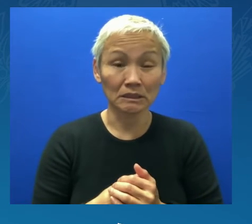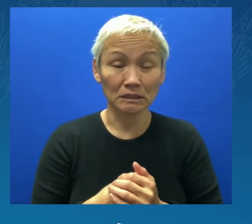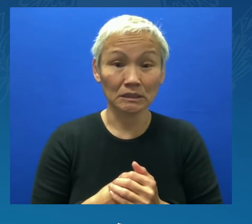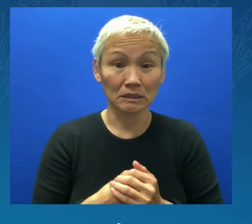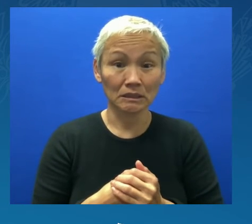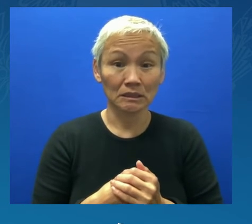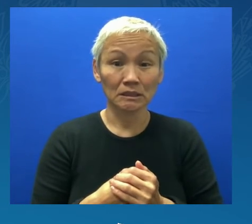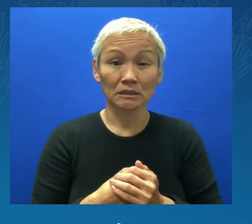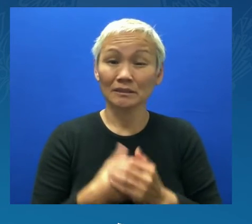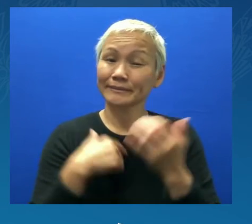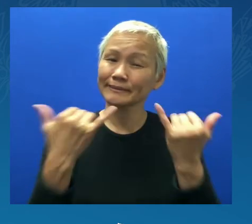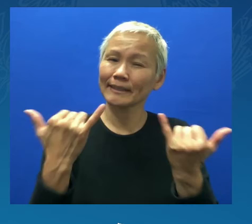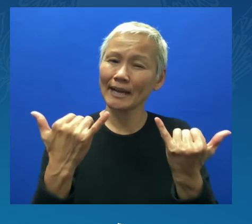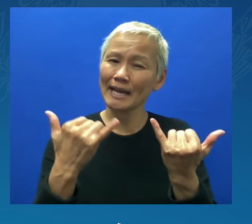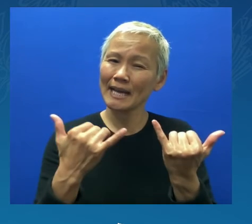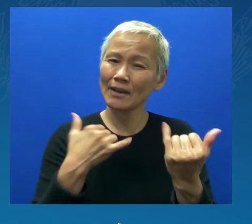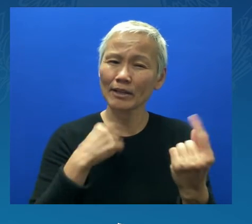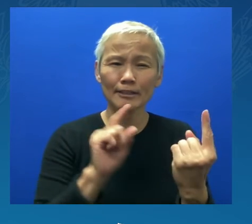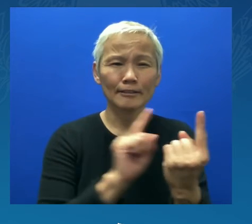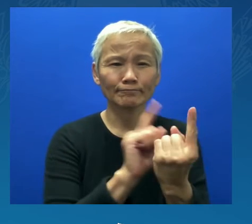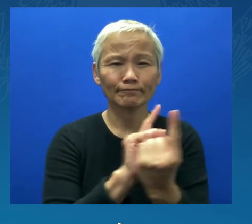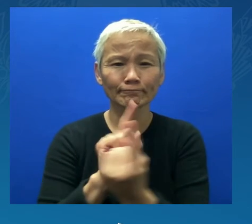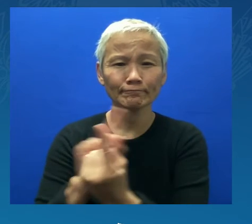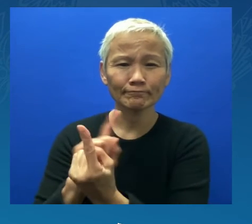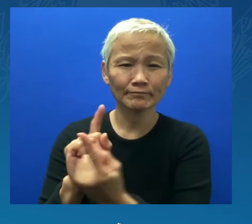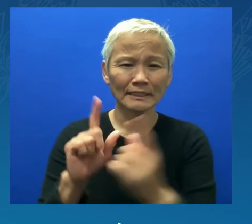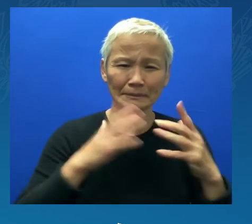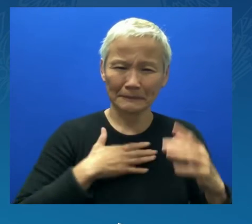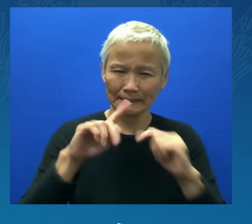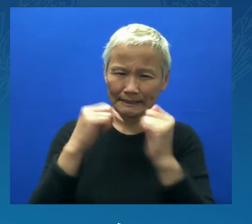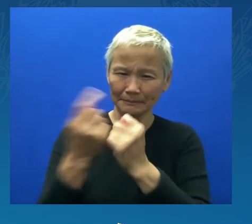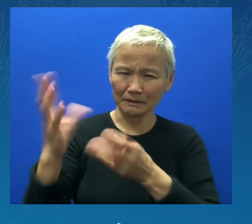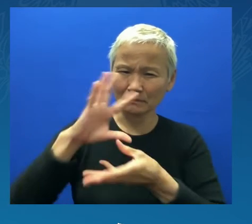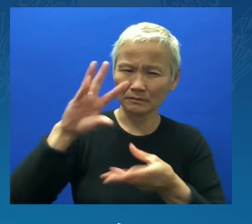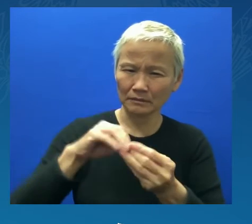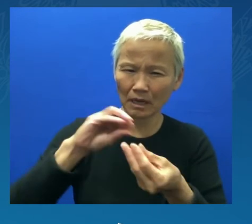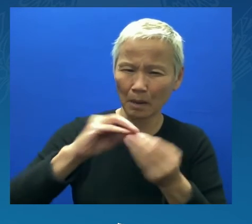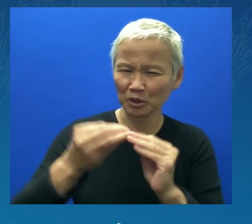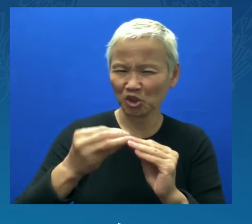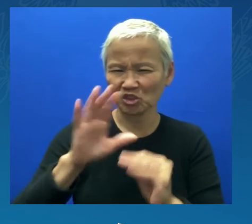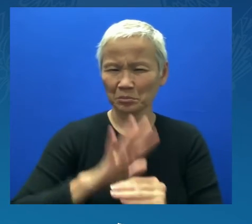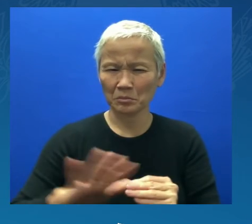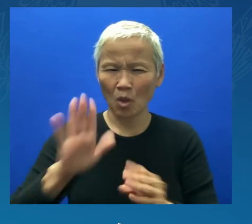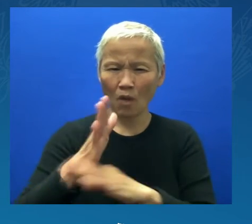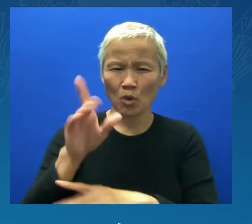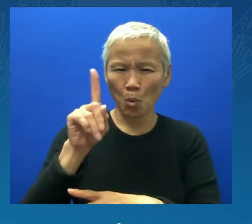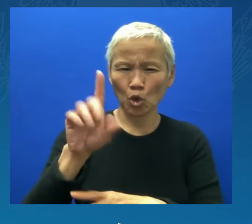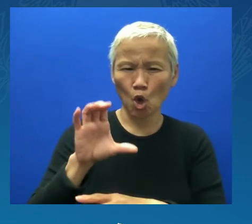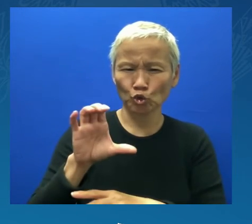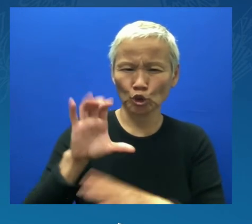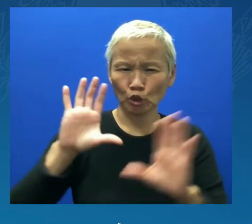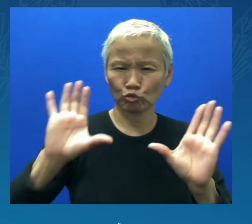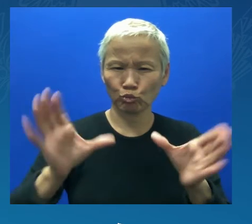my team has told me -- I've now met with 100 world leaders, in person or by phone --